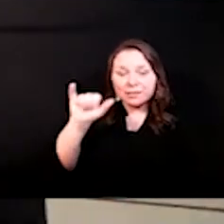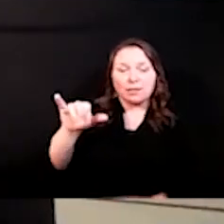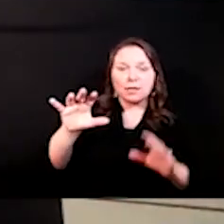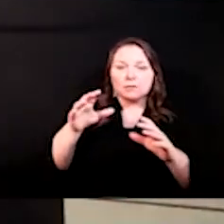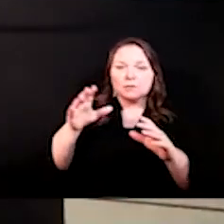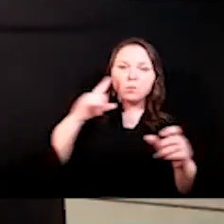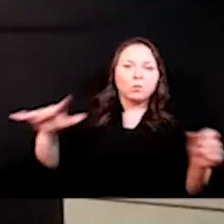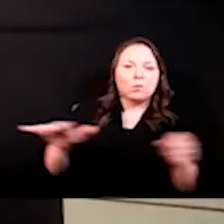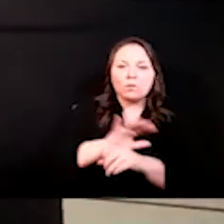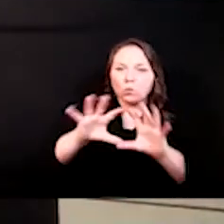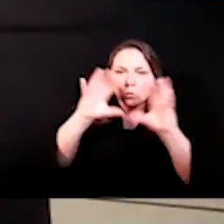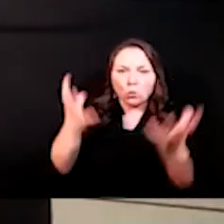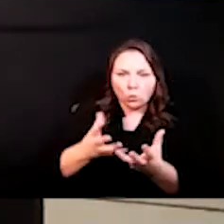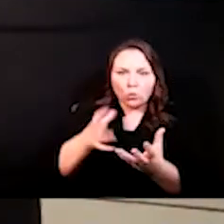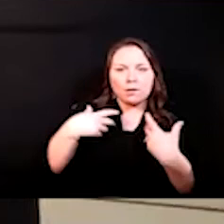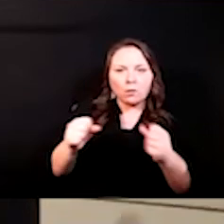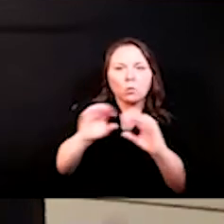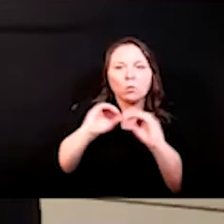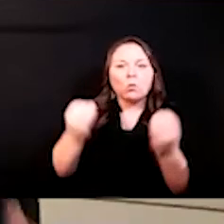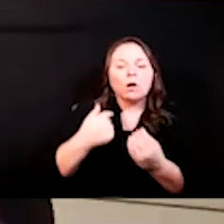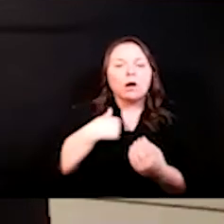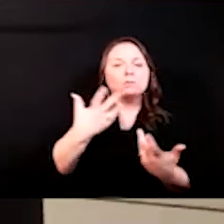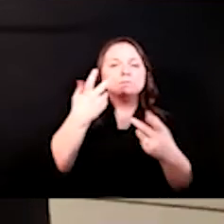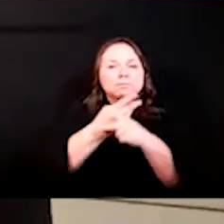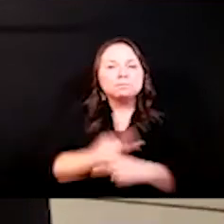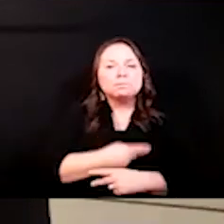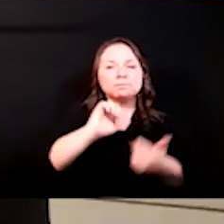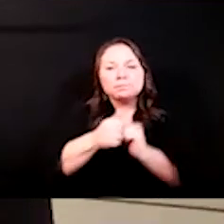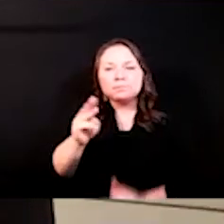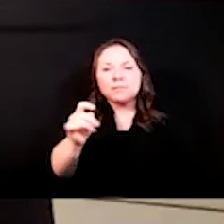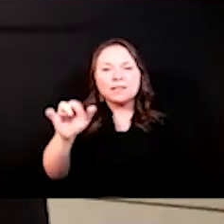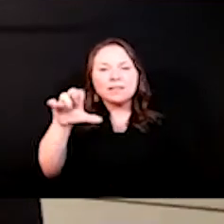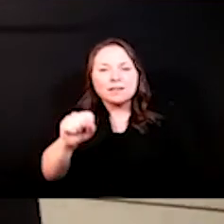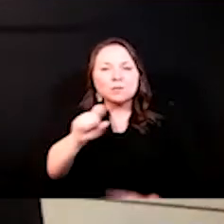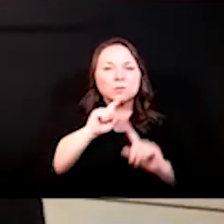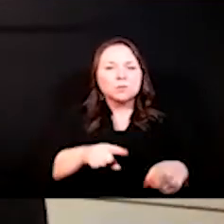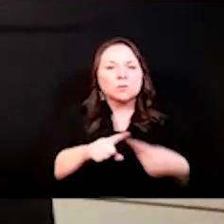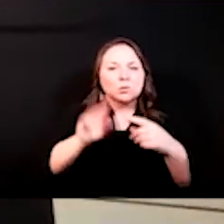» WHICH IS FANTASTIC. AS WE LOOK AT MIRACLE-GRO AMERICARES WHICH IS A GLOBAL ORGANIZATION , AND I WANT TO LOOK AT HOW